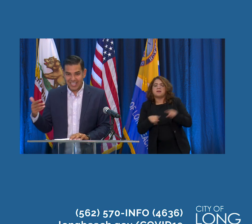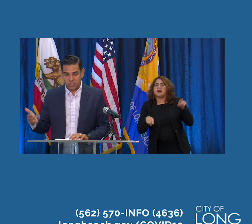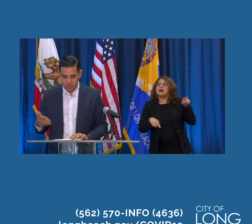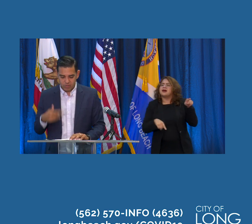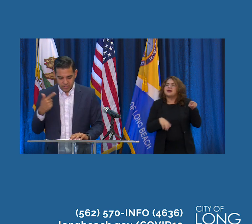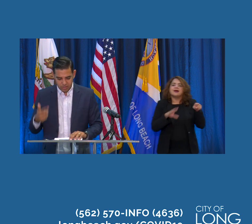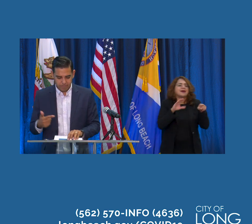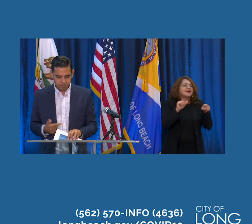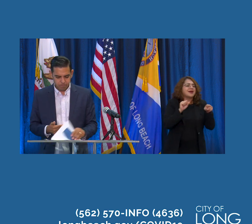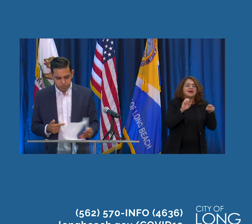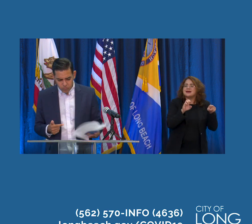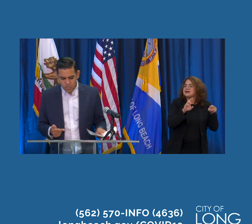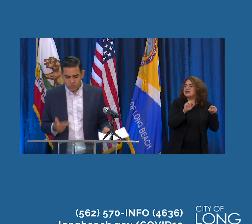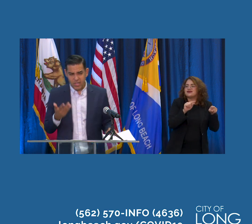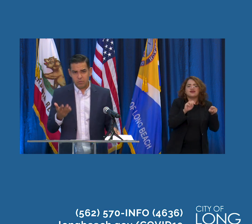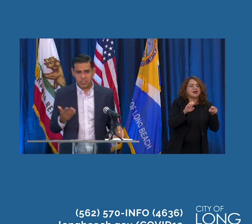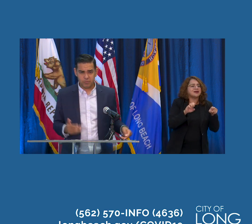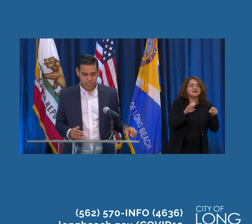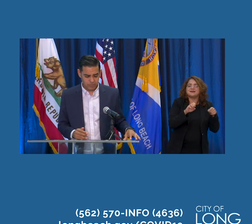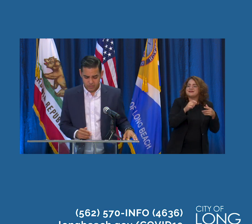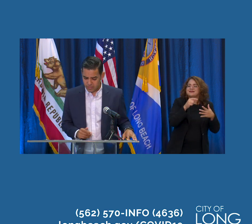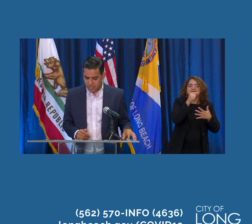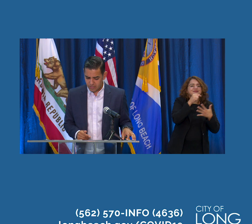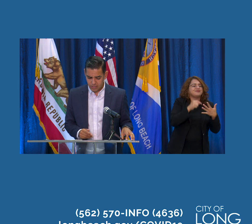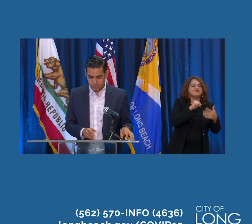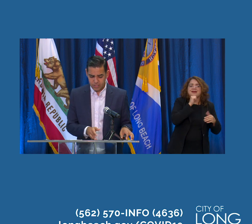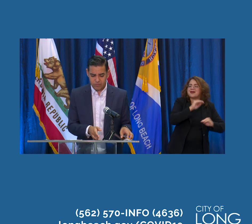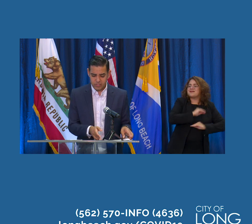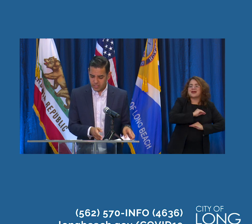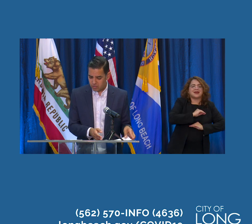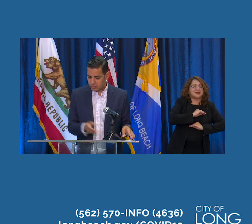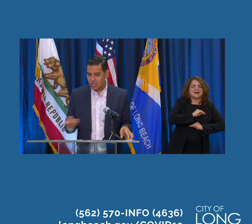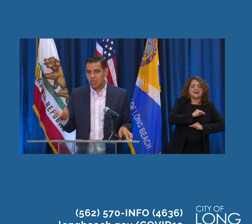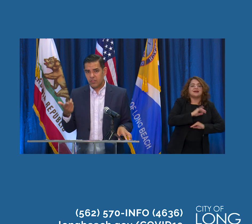case rate criteria. So that was the explanation of the tiers.